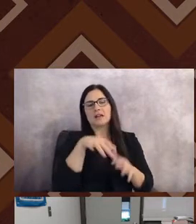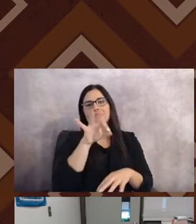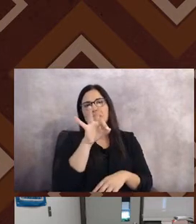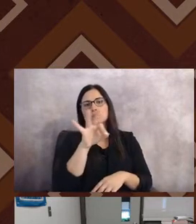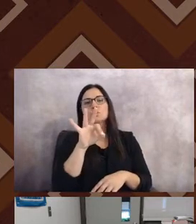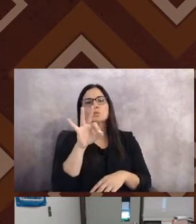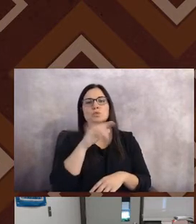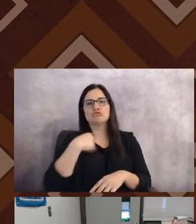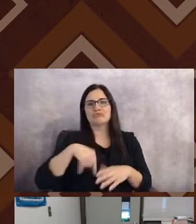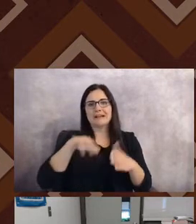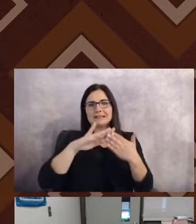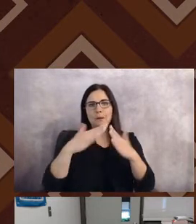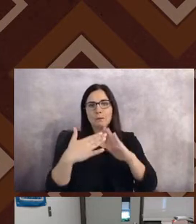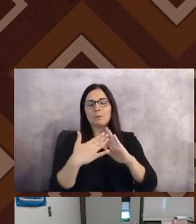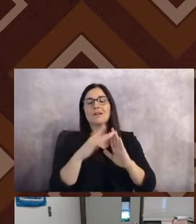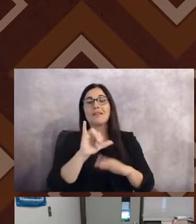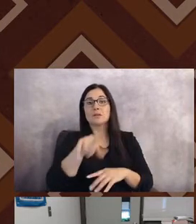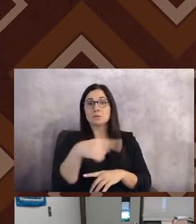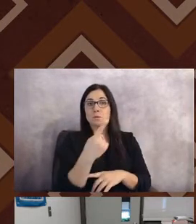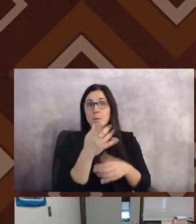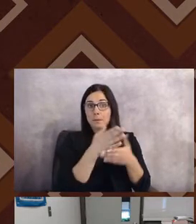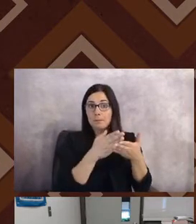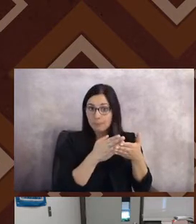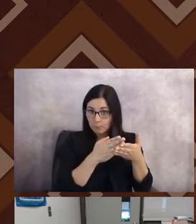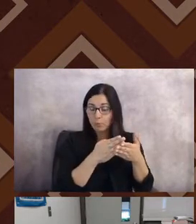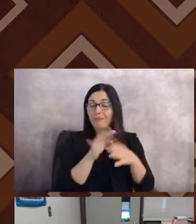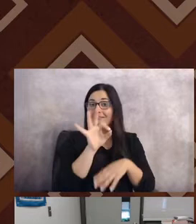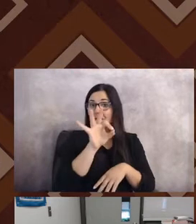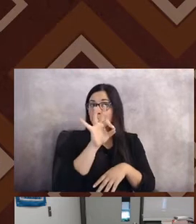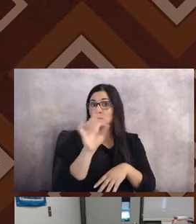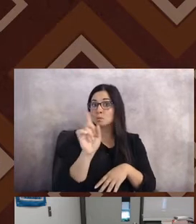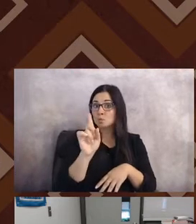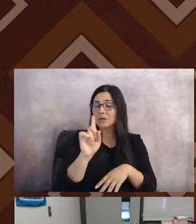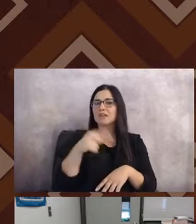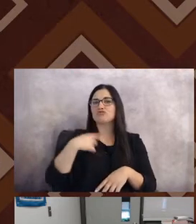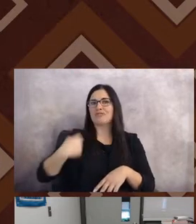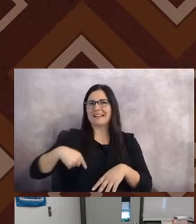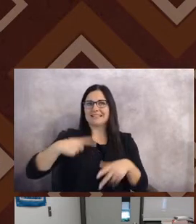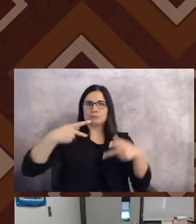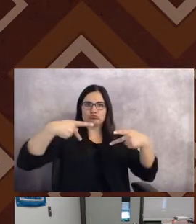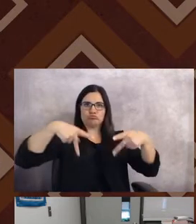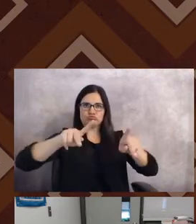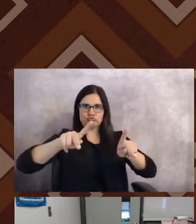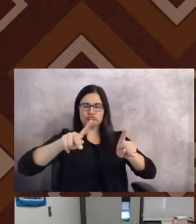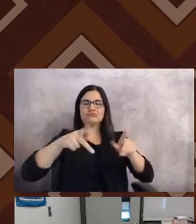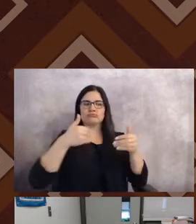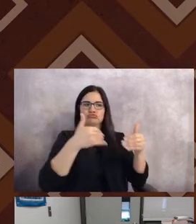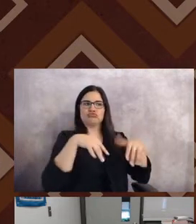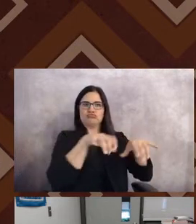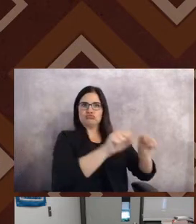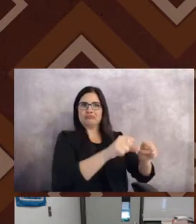is the only part of Fresno where Chinese were allowed to live. It's the only place